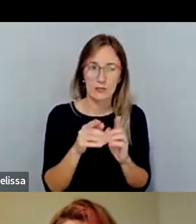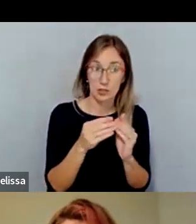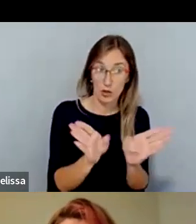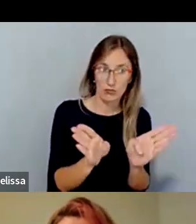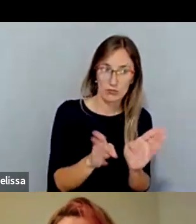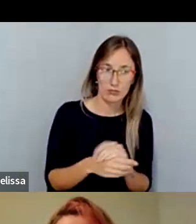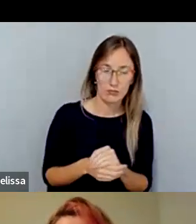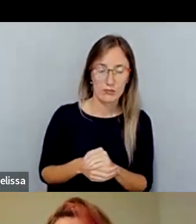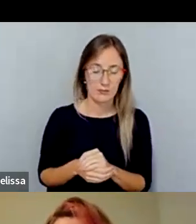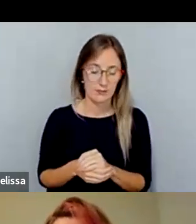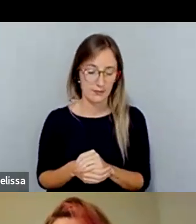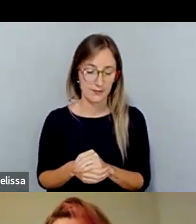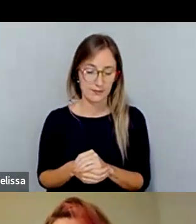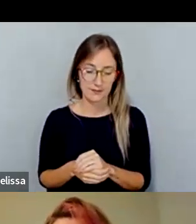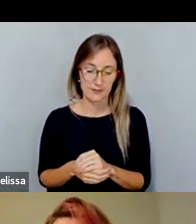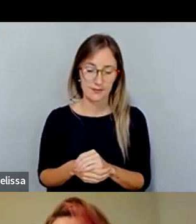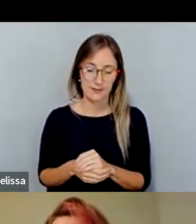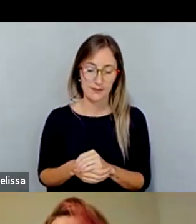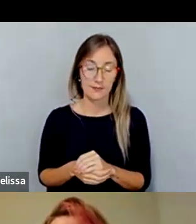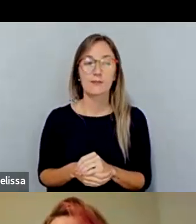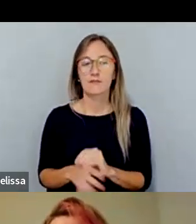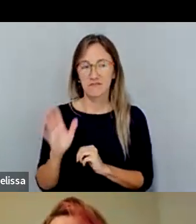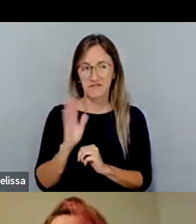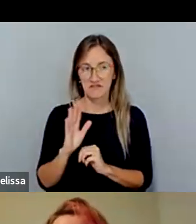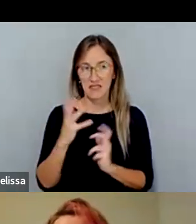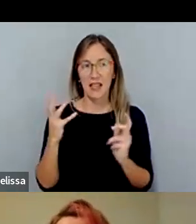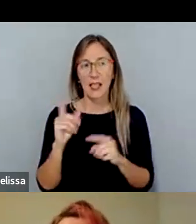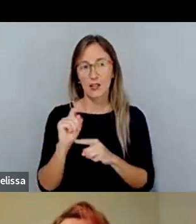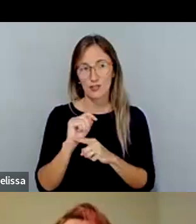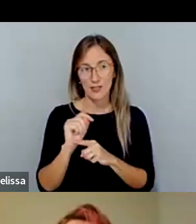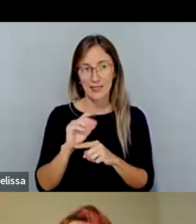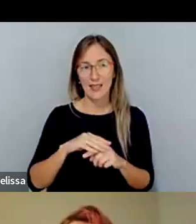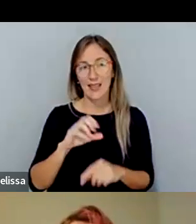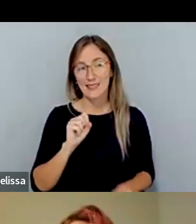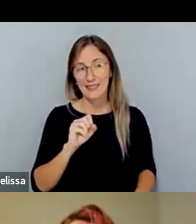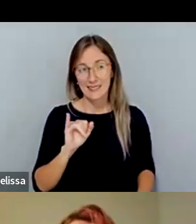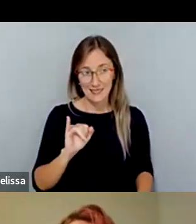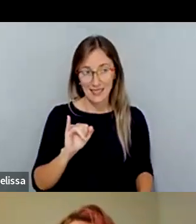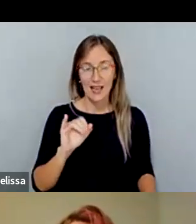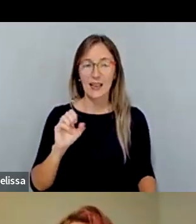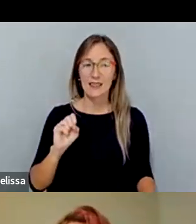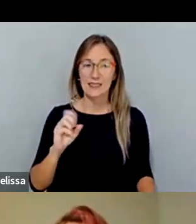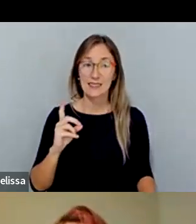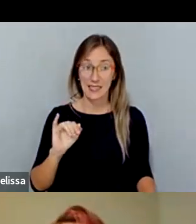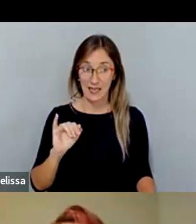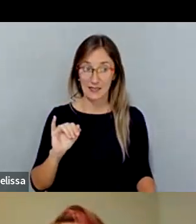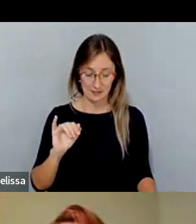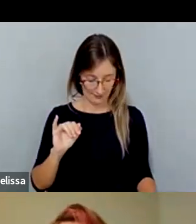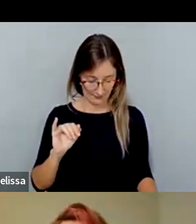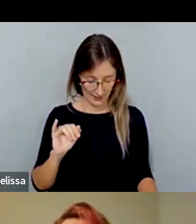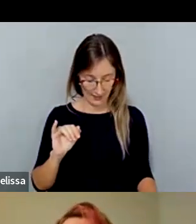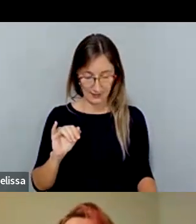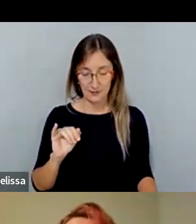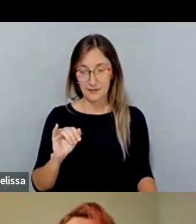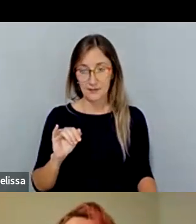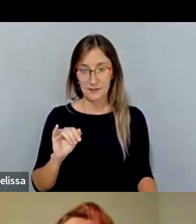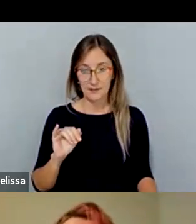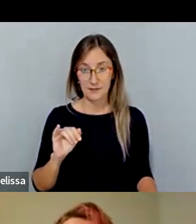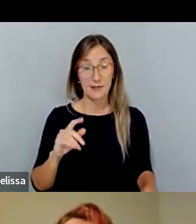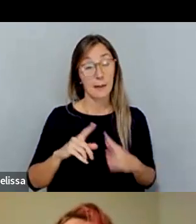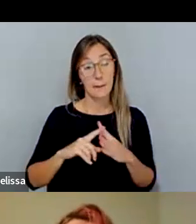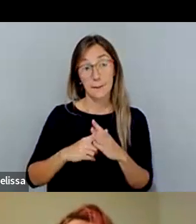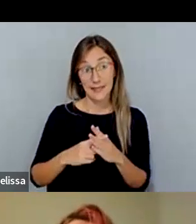need to do to improve it?